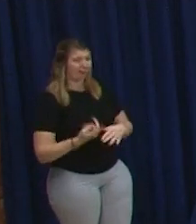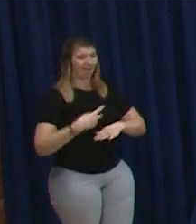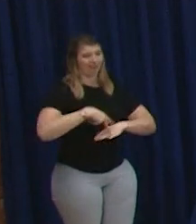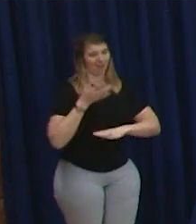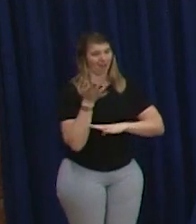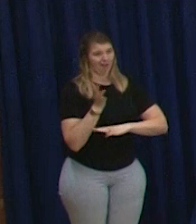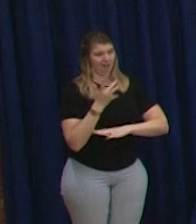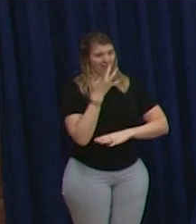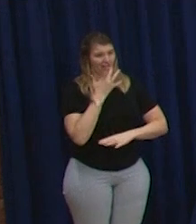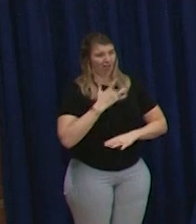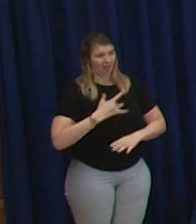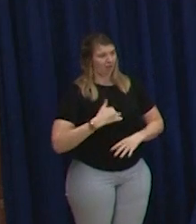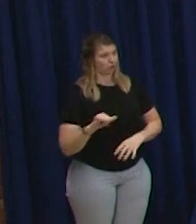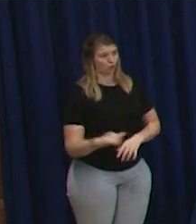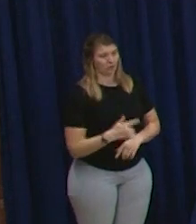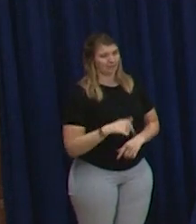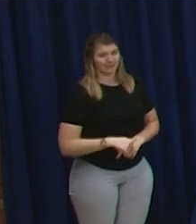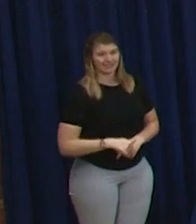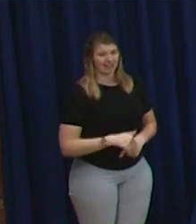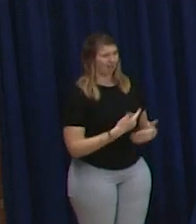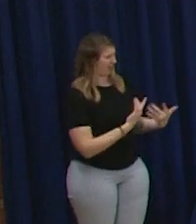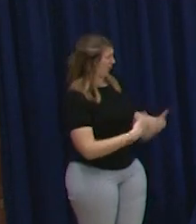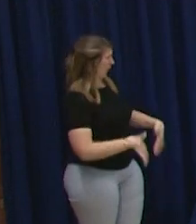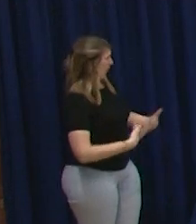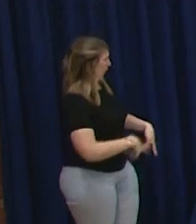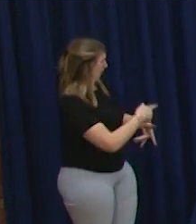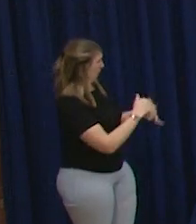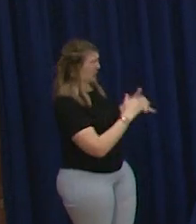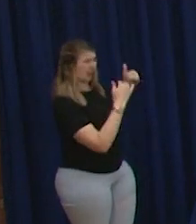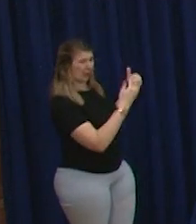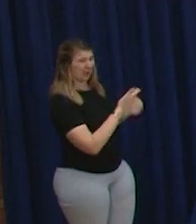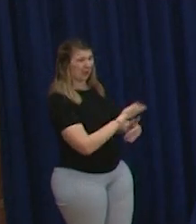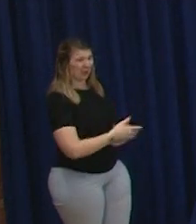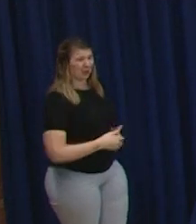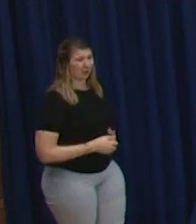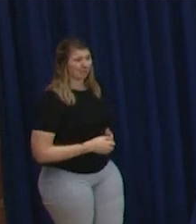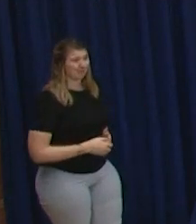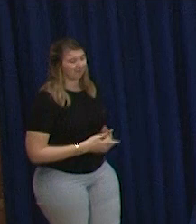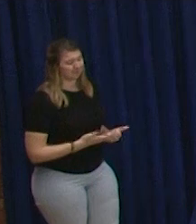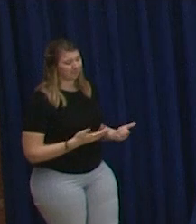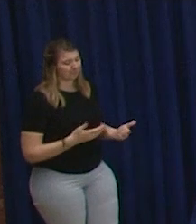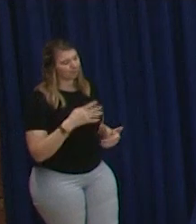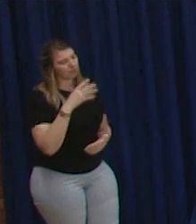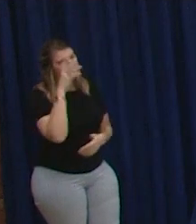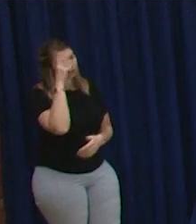these extraordinary humans, and it reminds me of a a particular story by the writer Neil Gaiman,